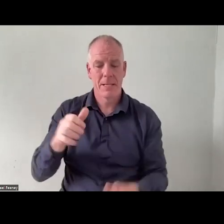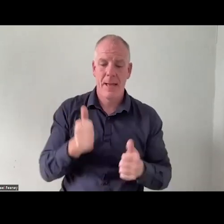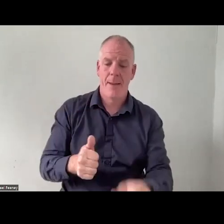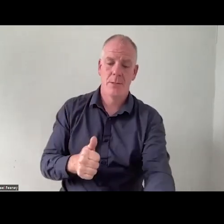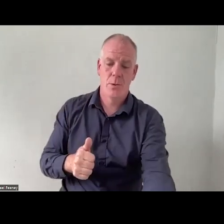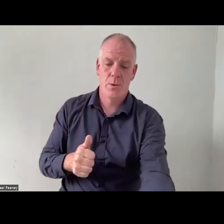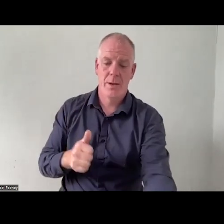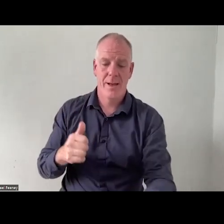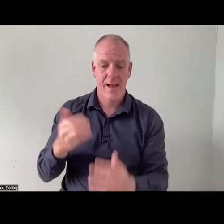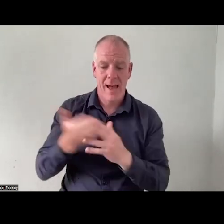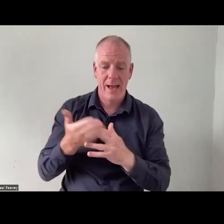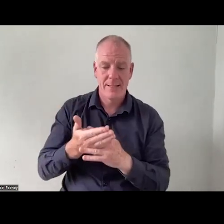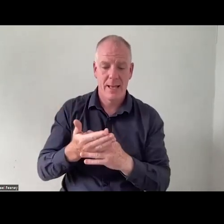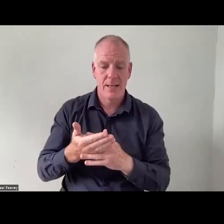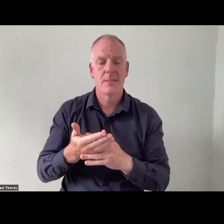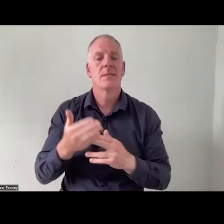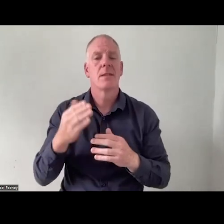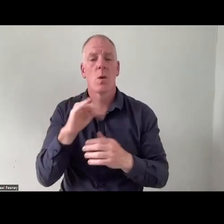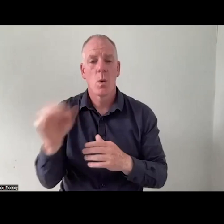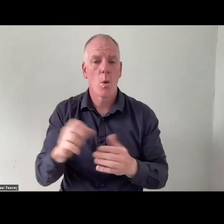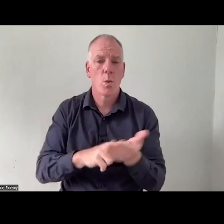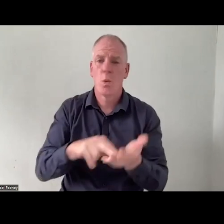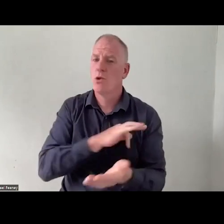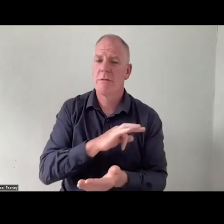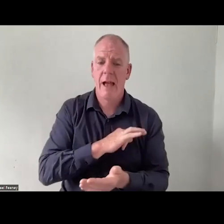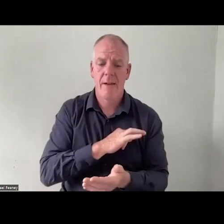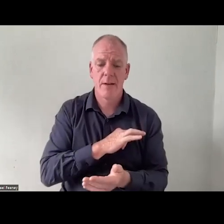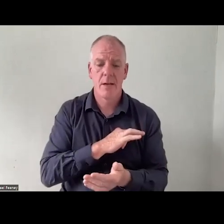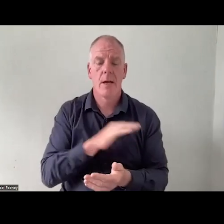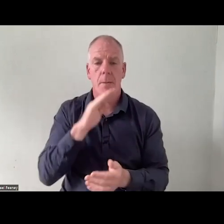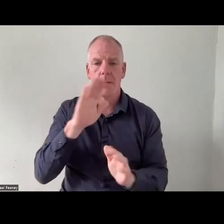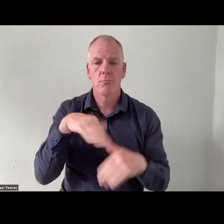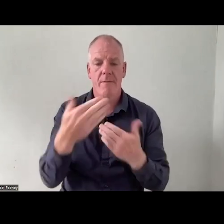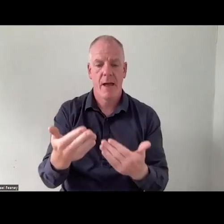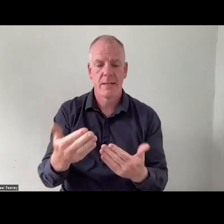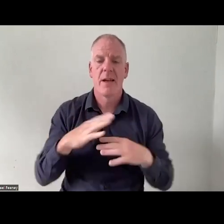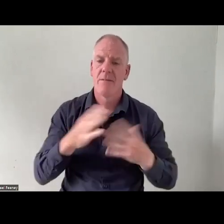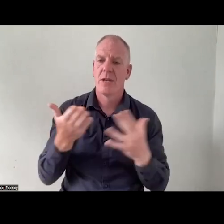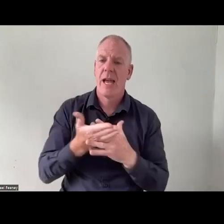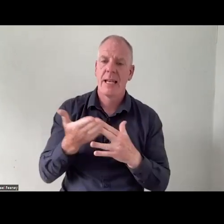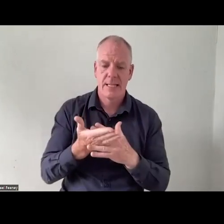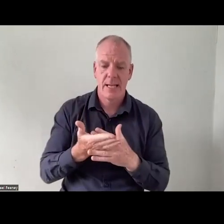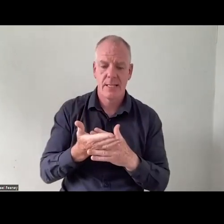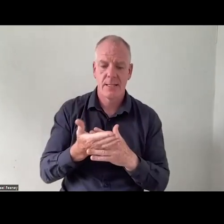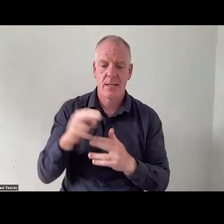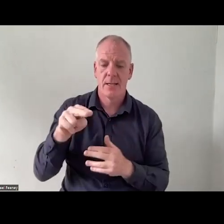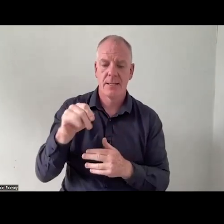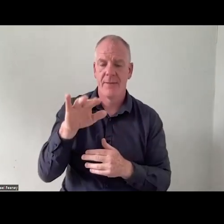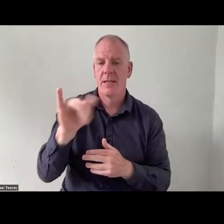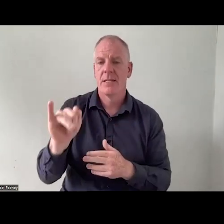and to be able to use them on a personal level and as such, we provide free access to NaviLens codes through our application.